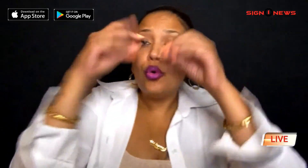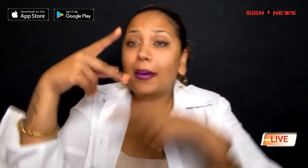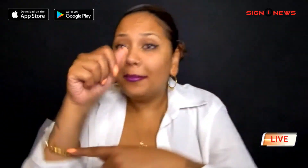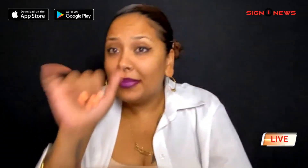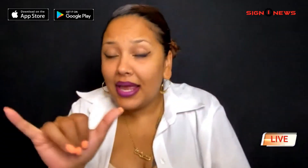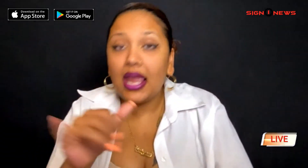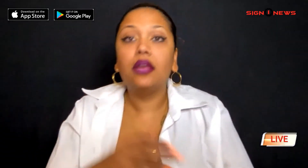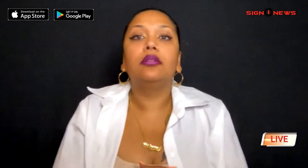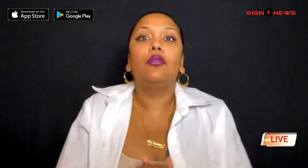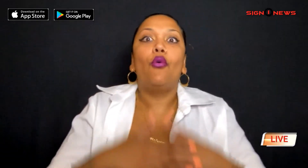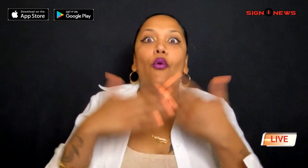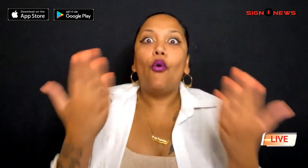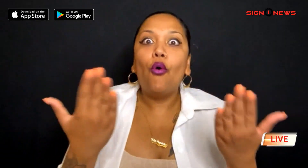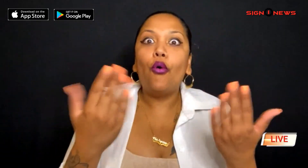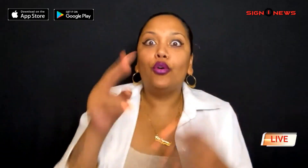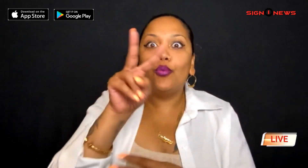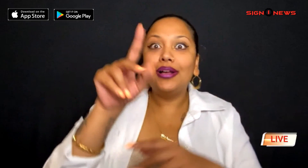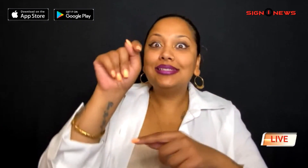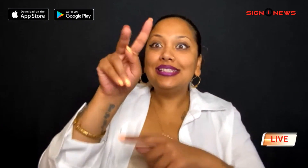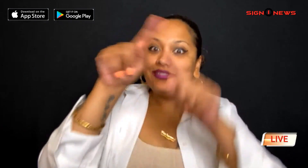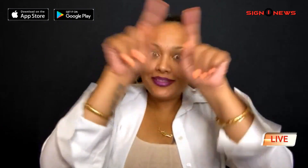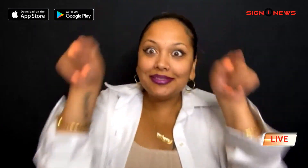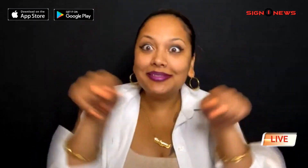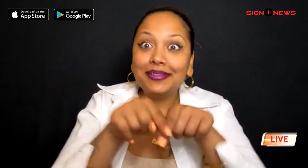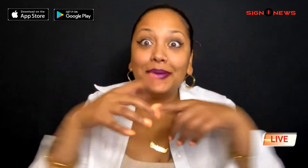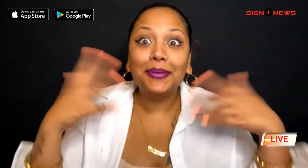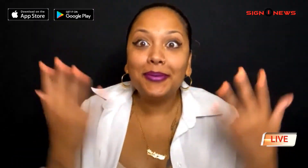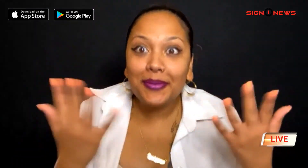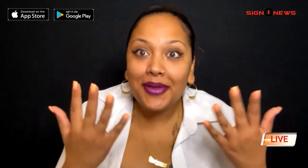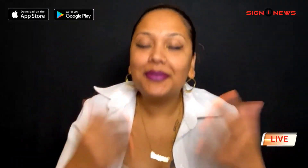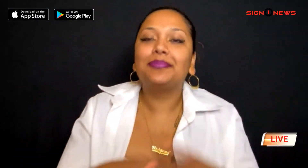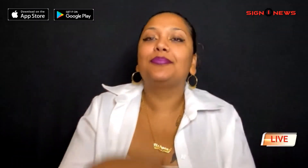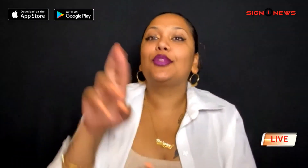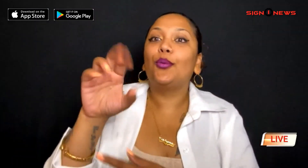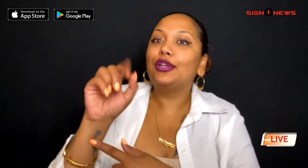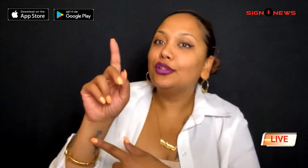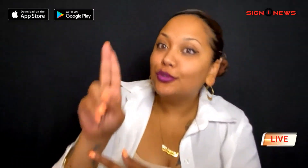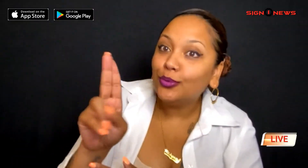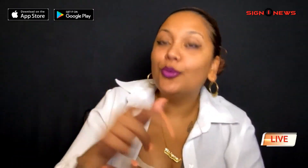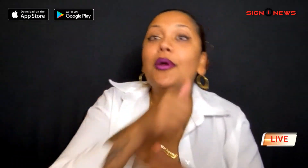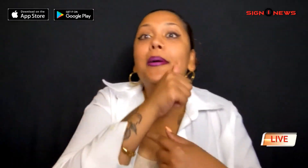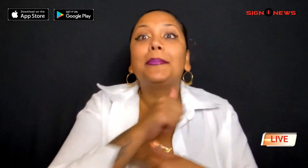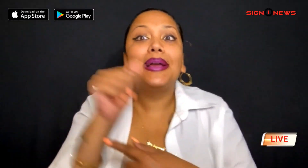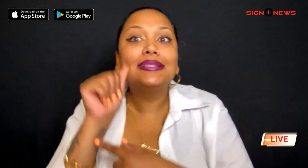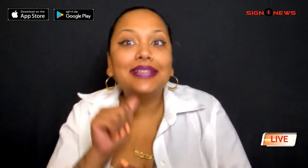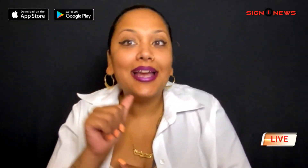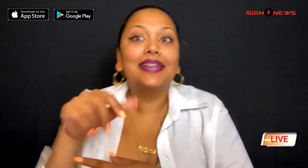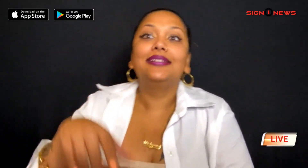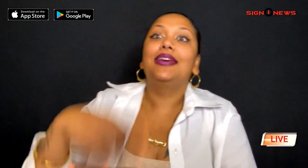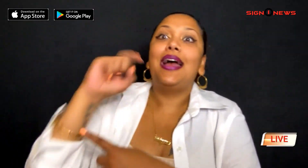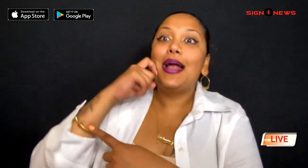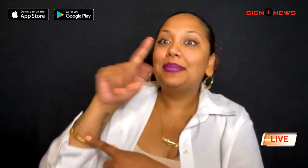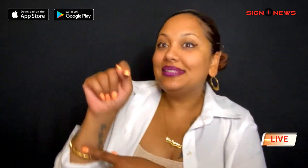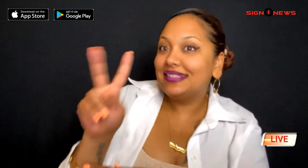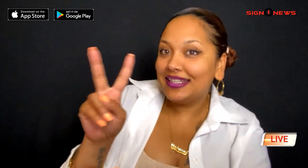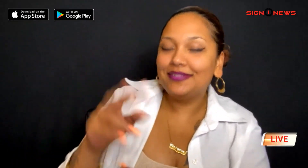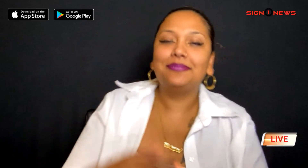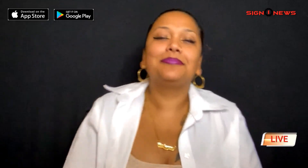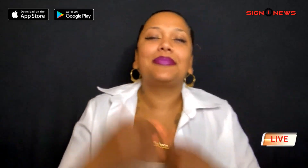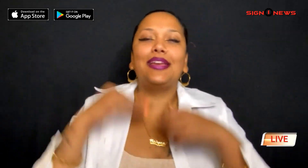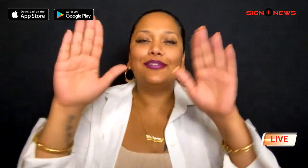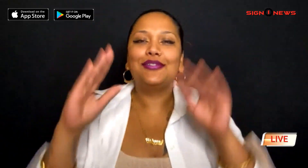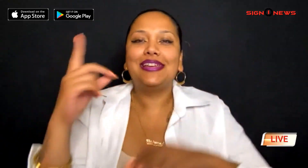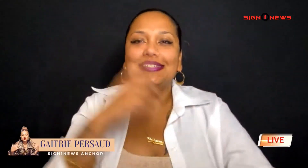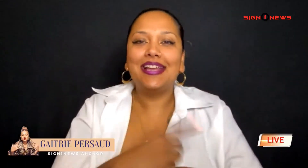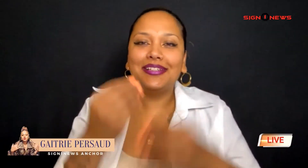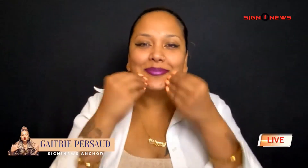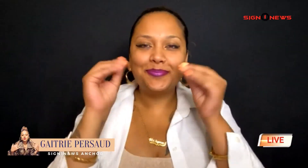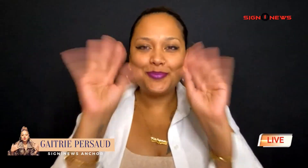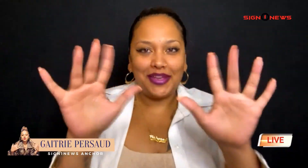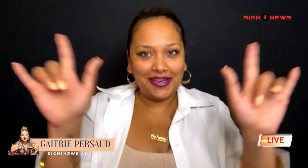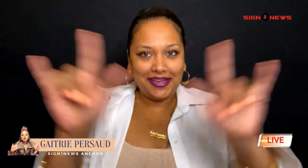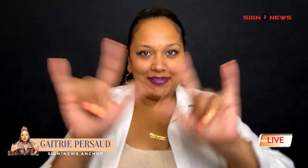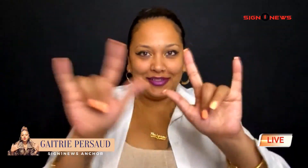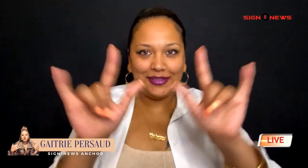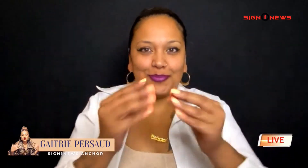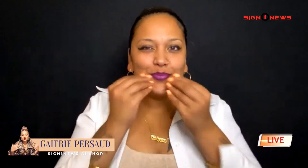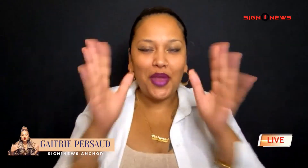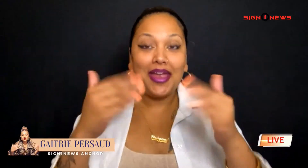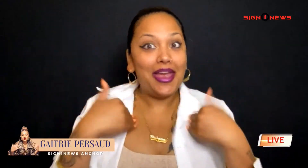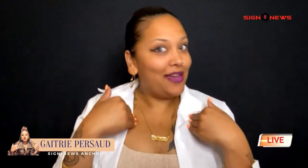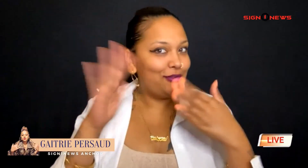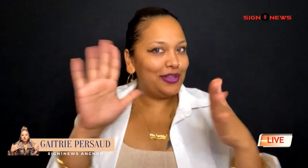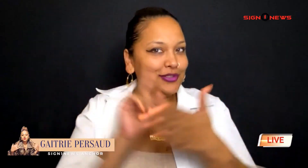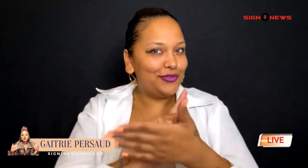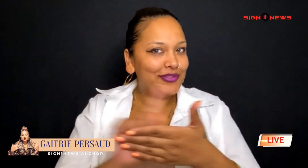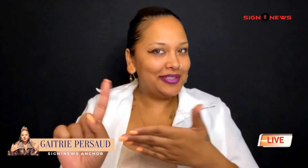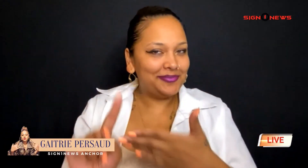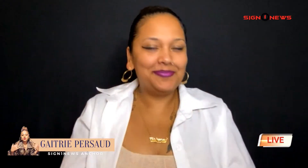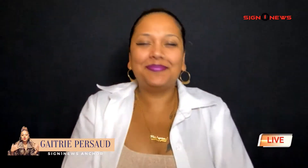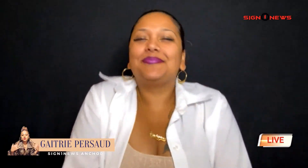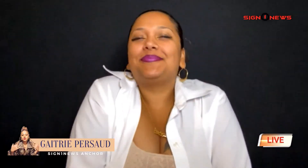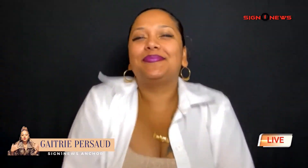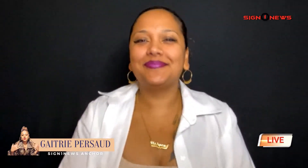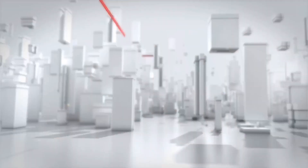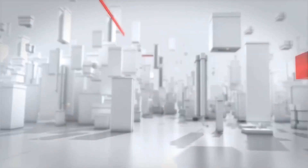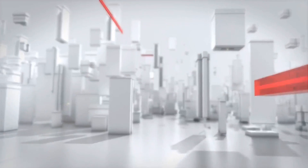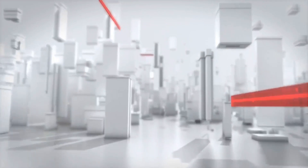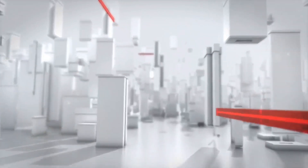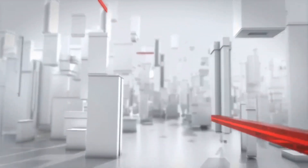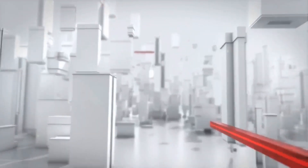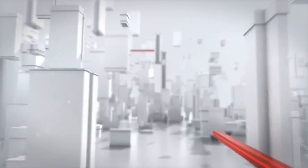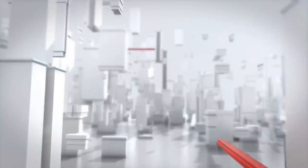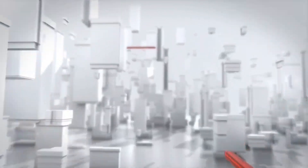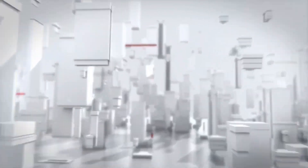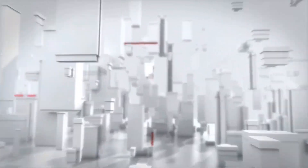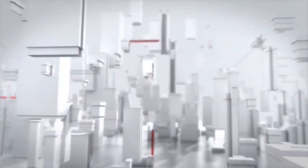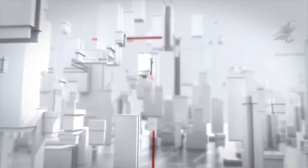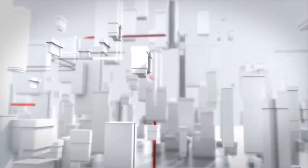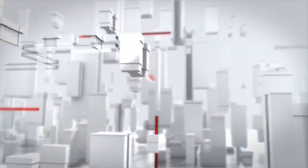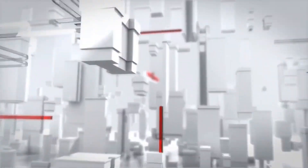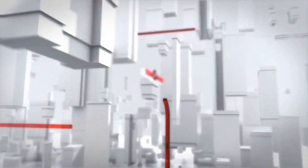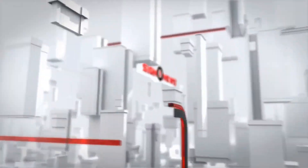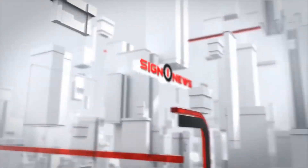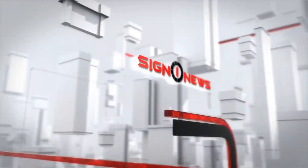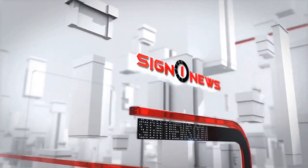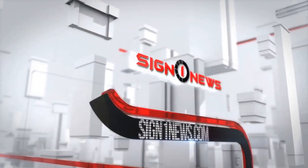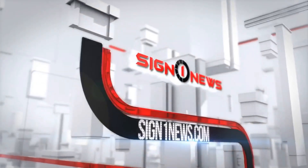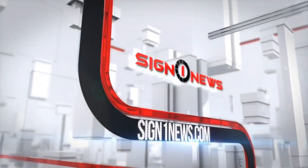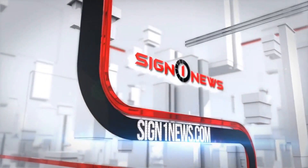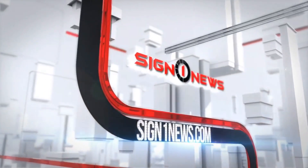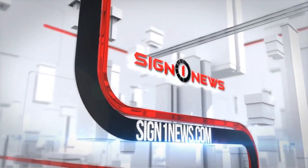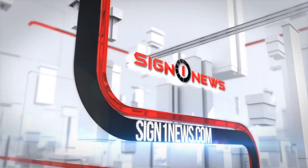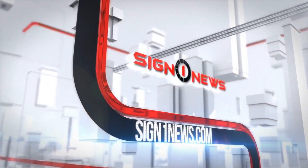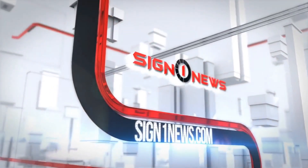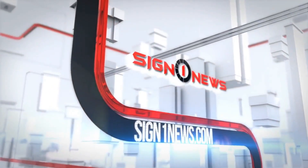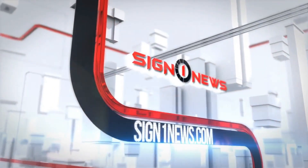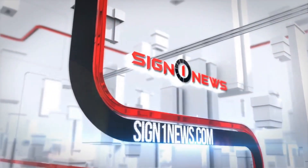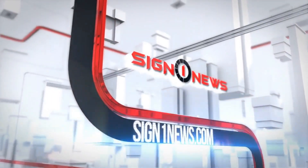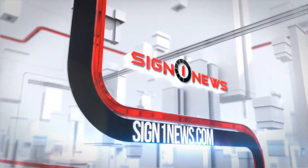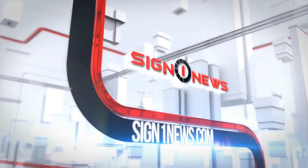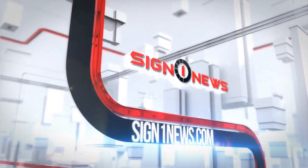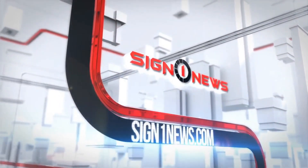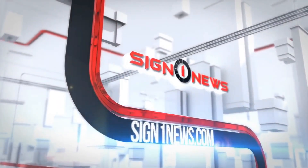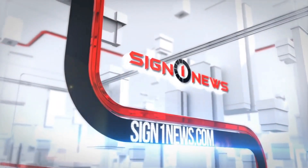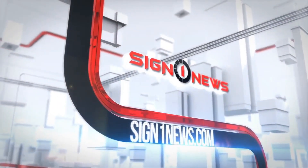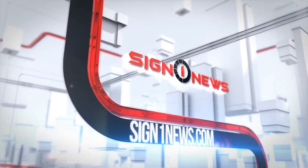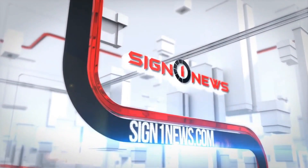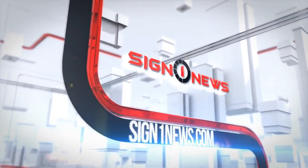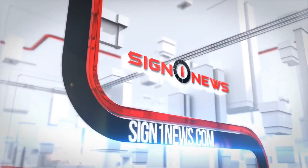smart phone you can also watch on Roku Amazon and Apple TV have a great day have a great week